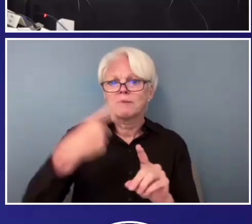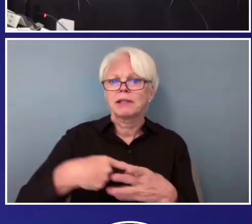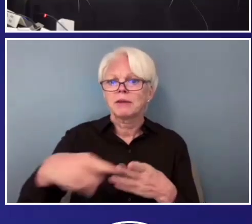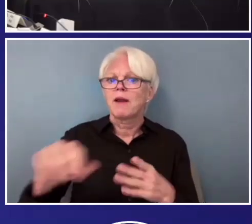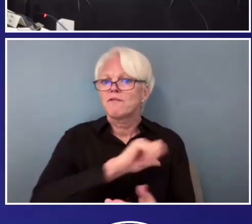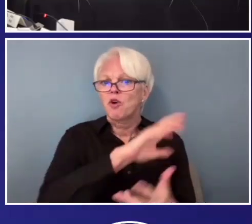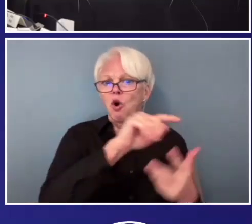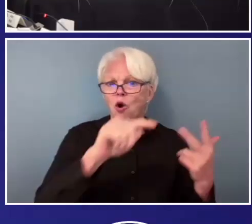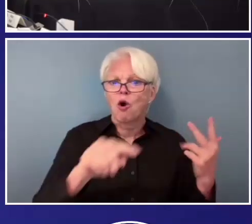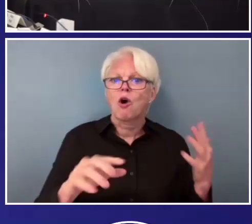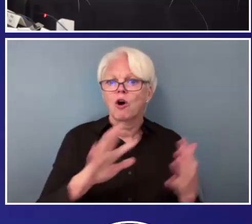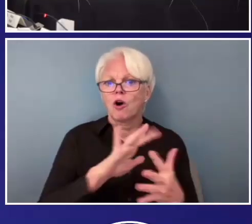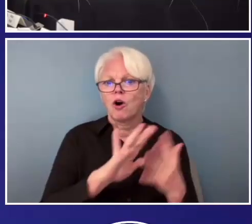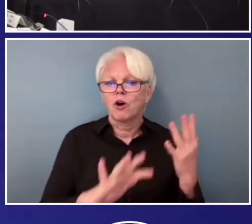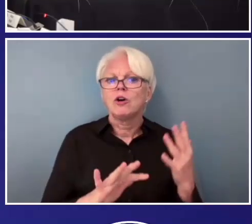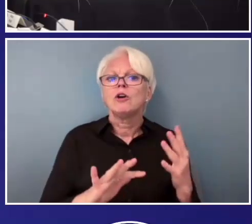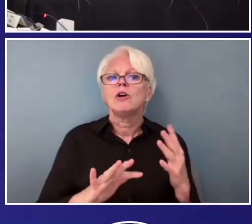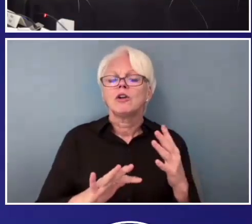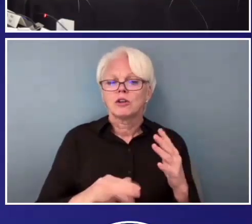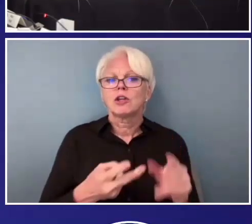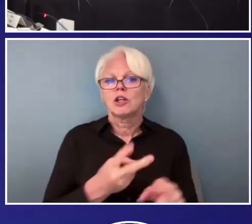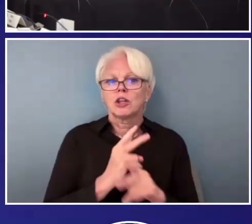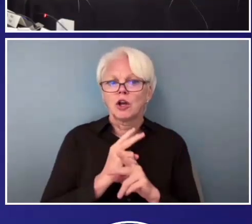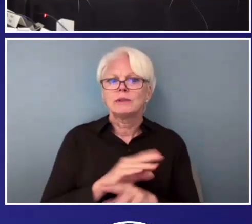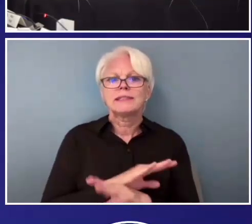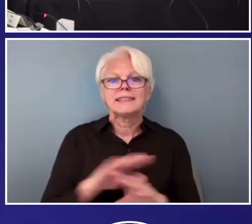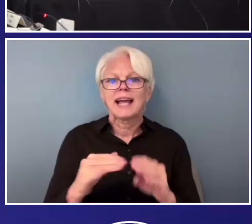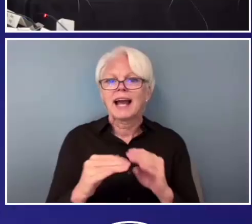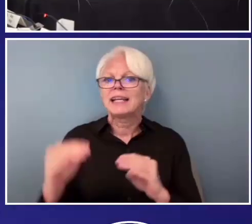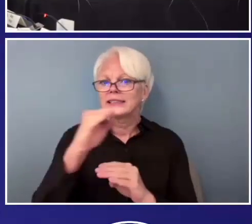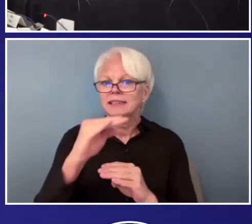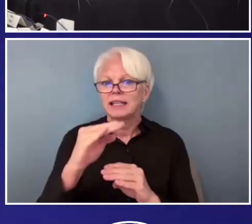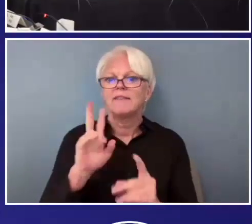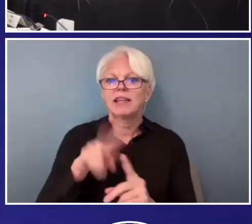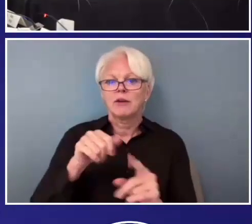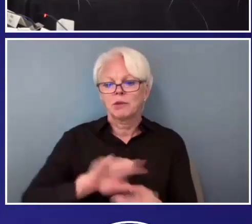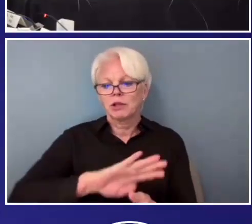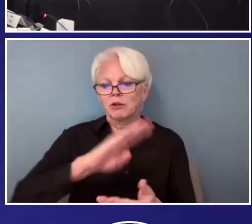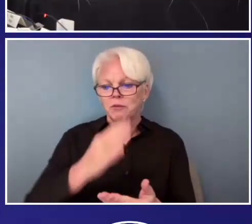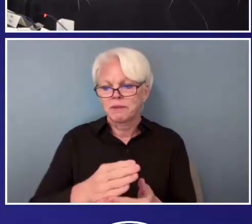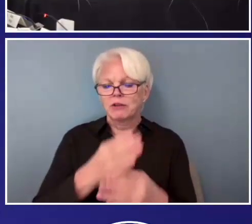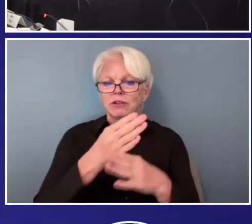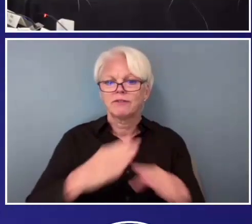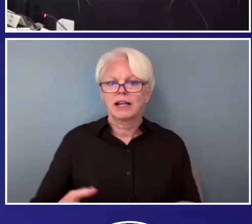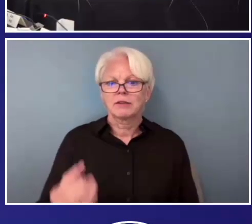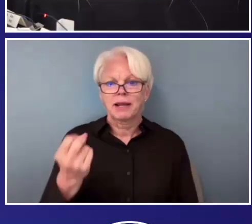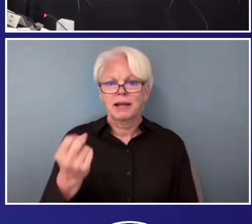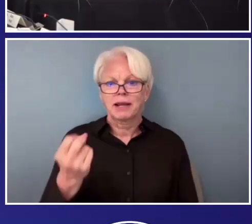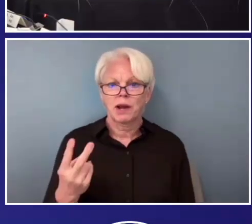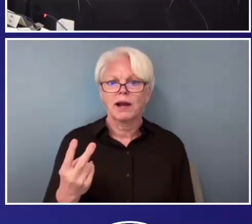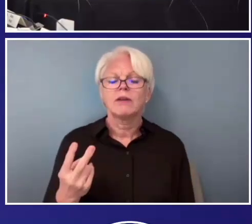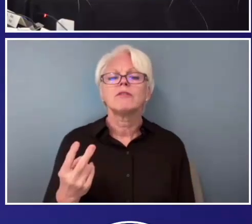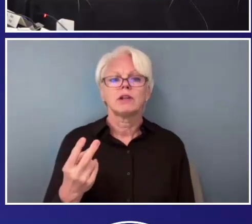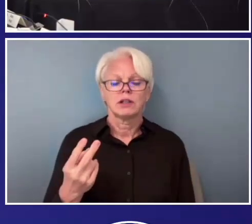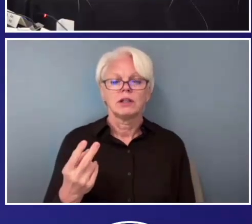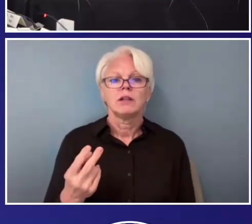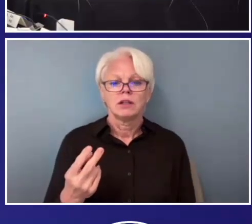exceed the applicable amount divided by 12, so it is the sum. So the plain reading of that aggregate